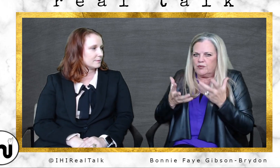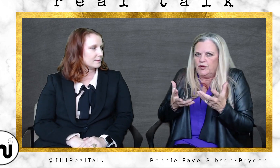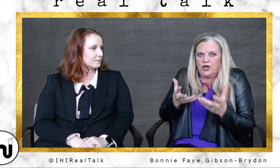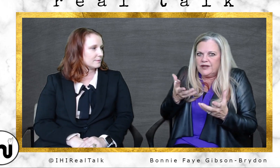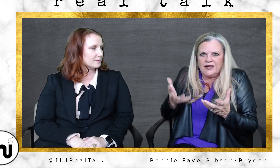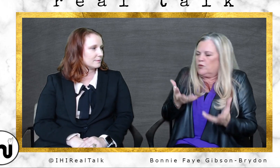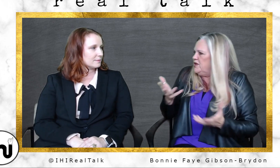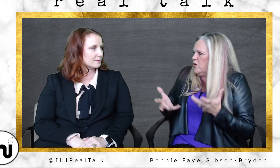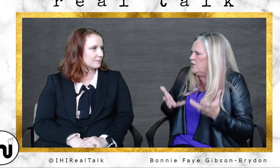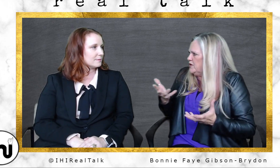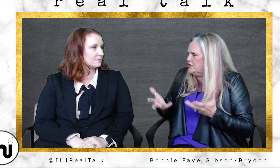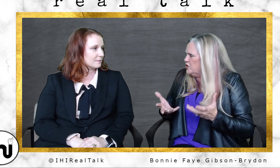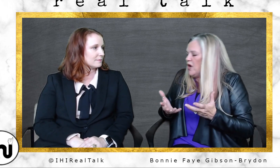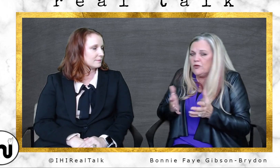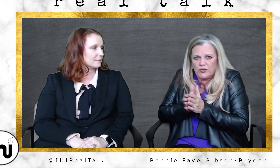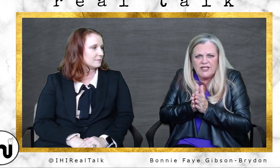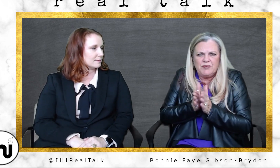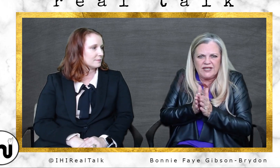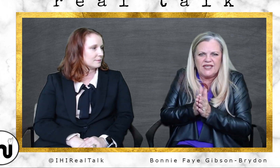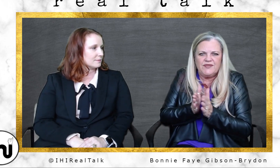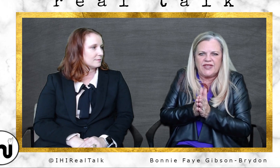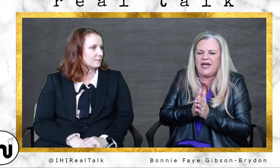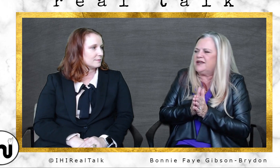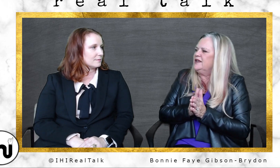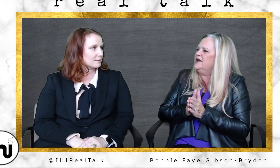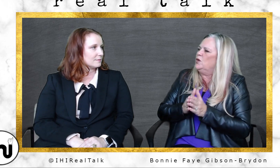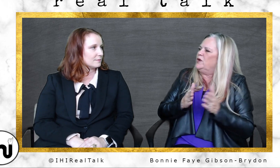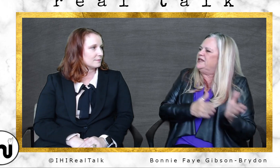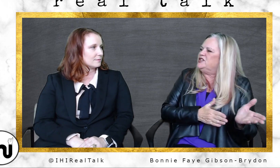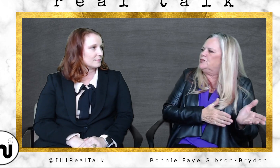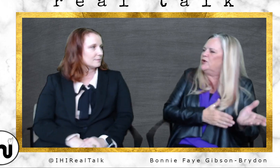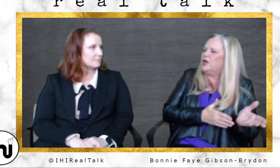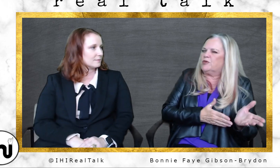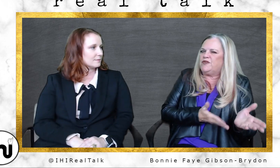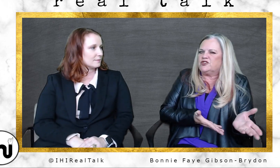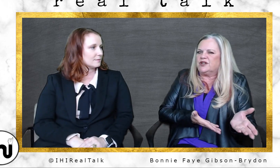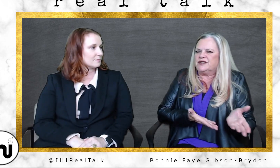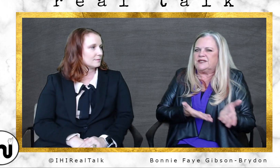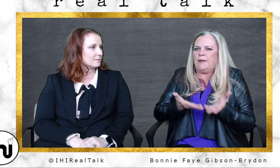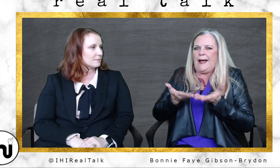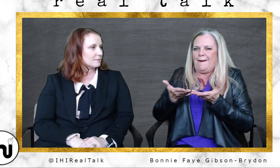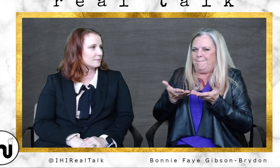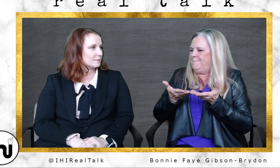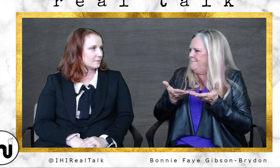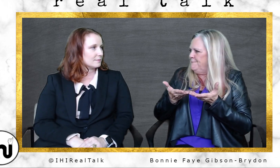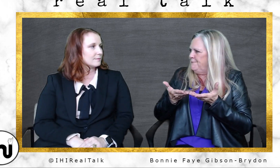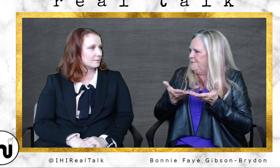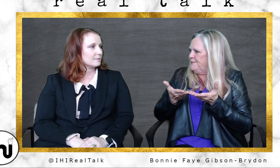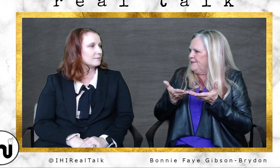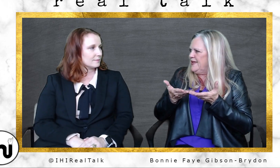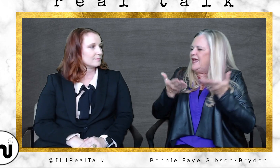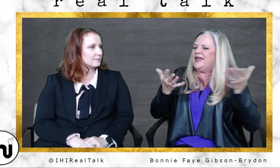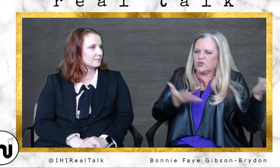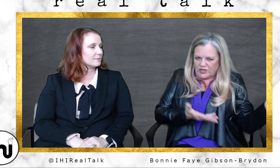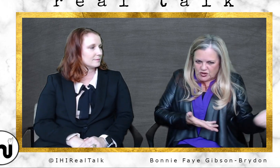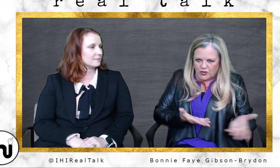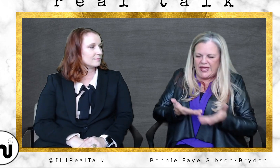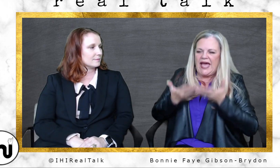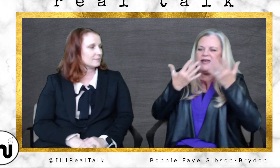We're brilliant with what we do. I really believe that. We need to bring our professionalism up. And as we do that and